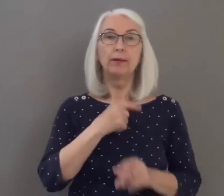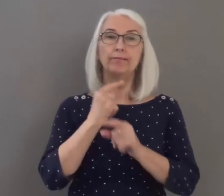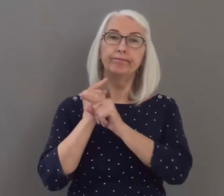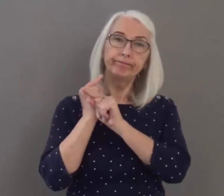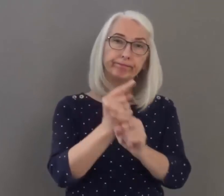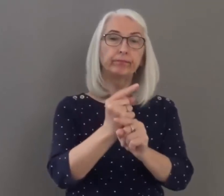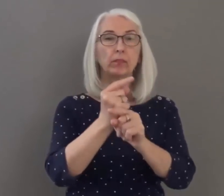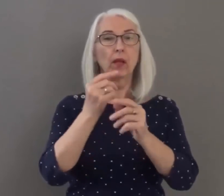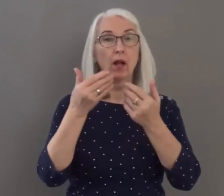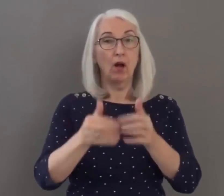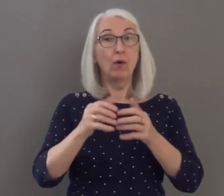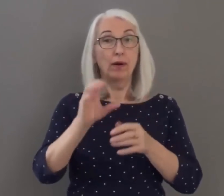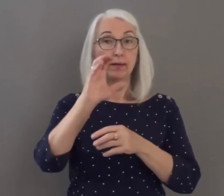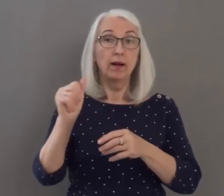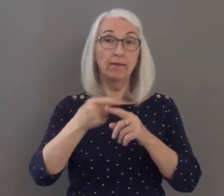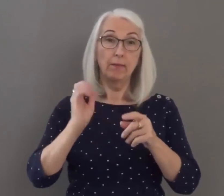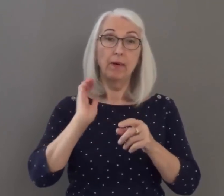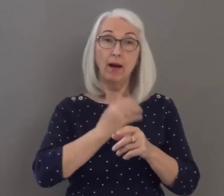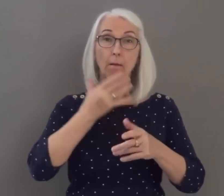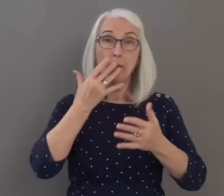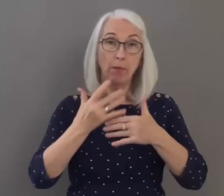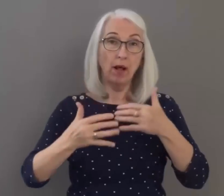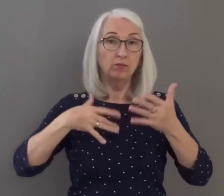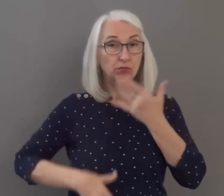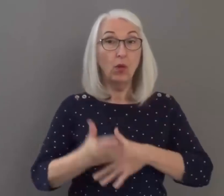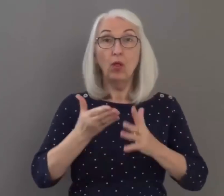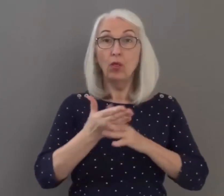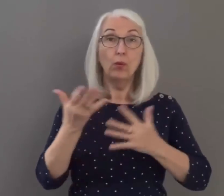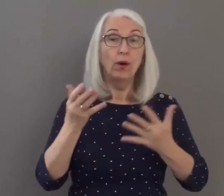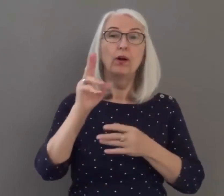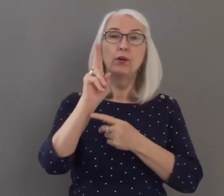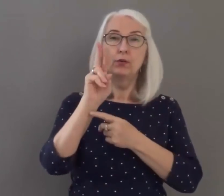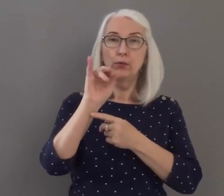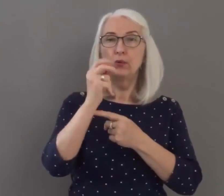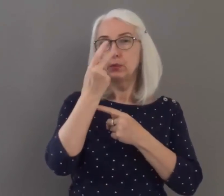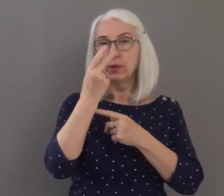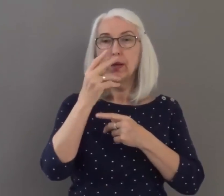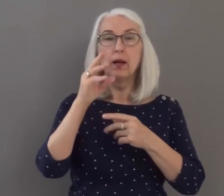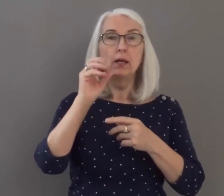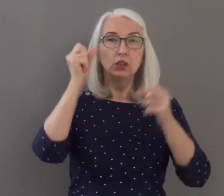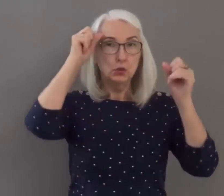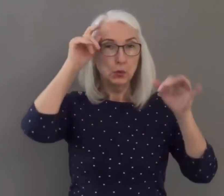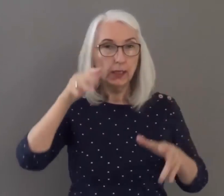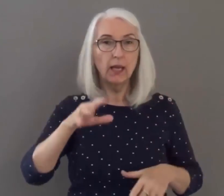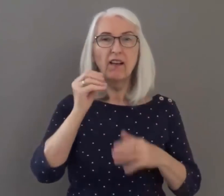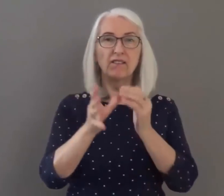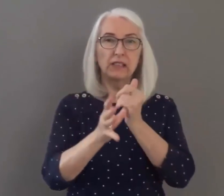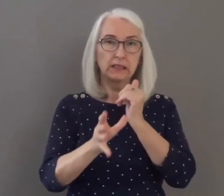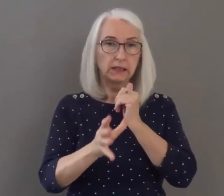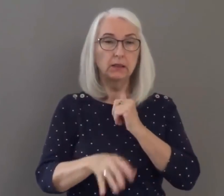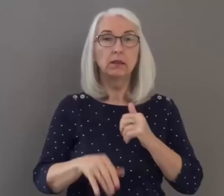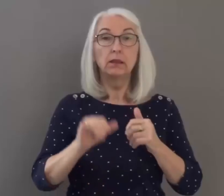We regularly lose calcium from our bloodstream through urine, sweat, and feces.